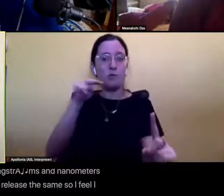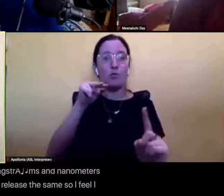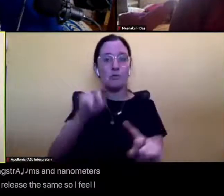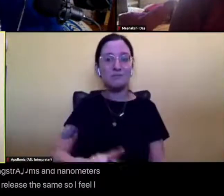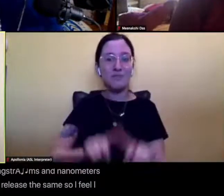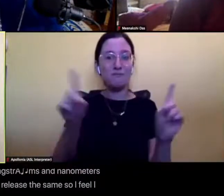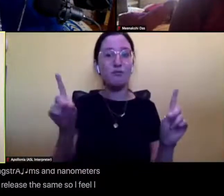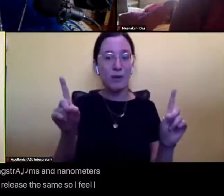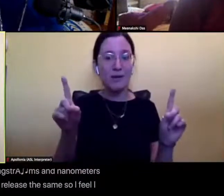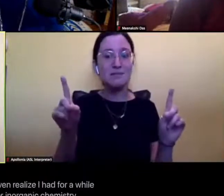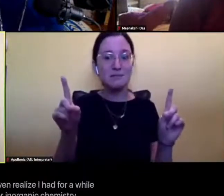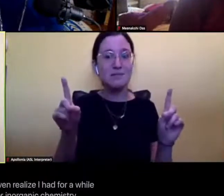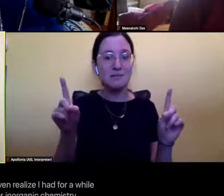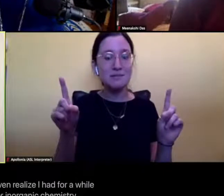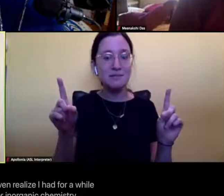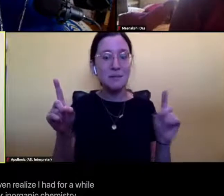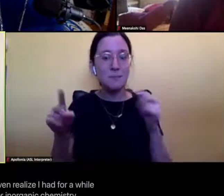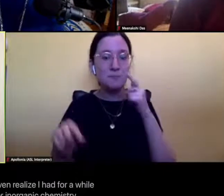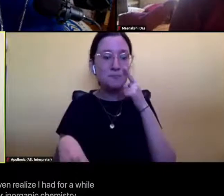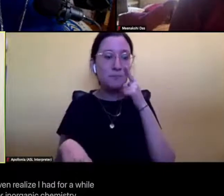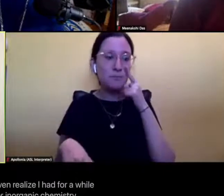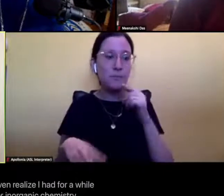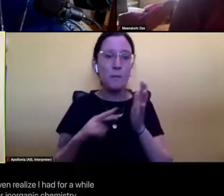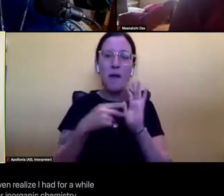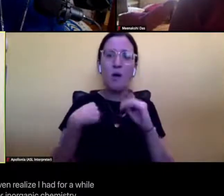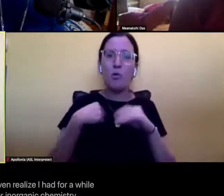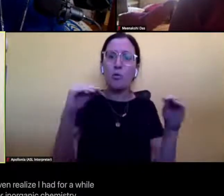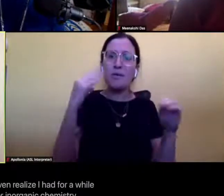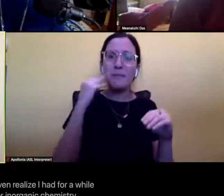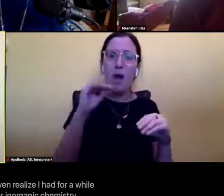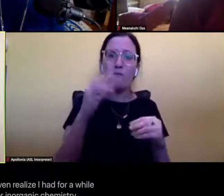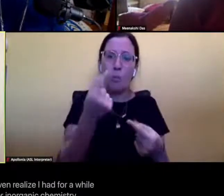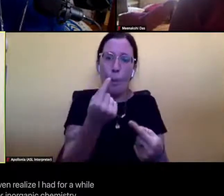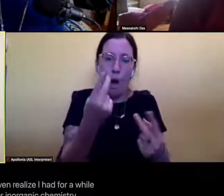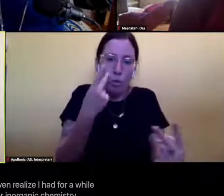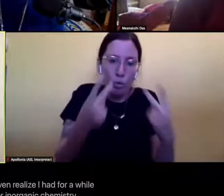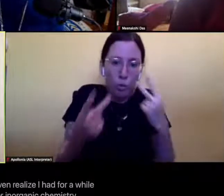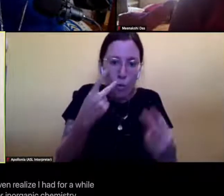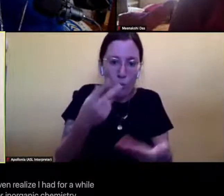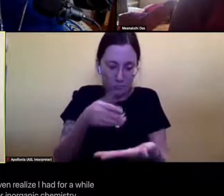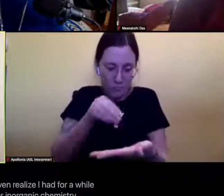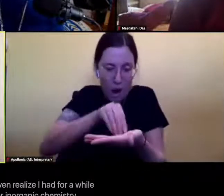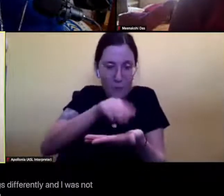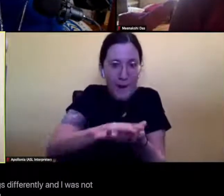to understanding what things look like on the page and how atoms were drawn out and connected